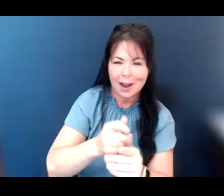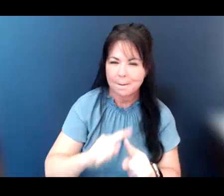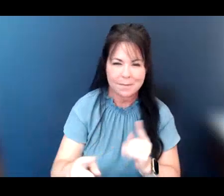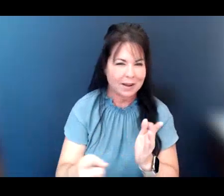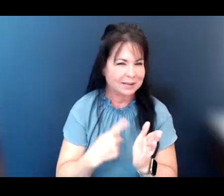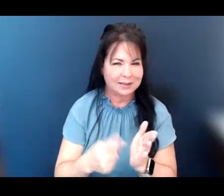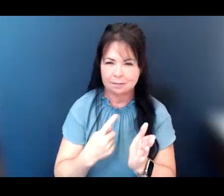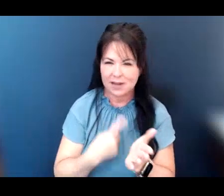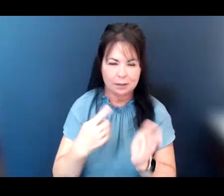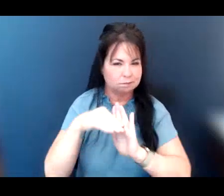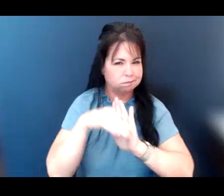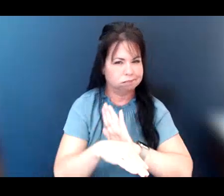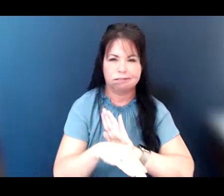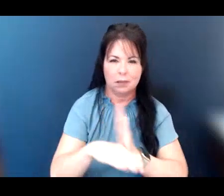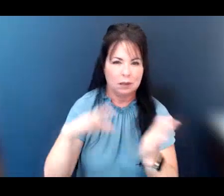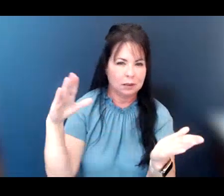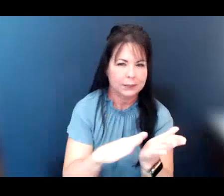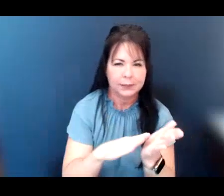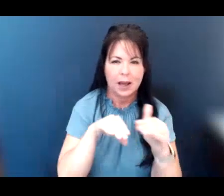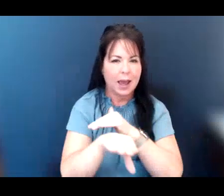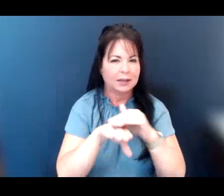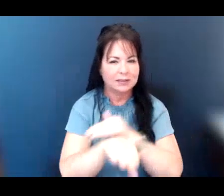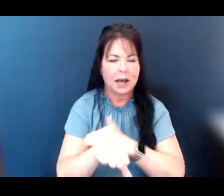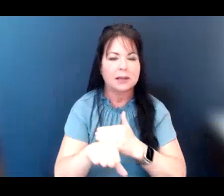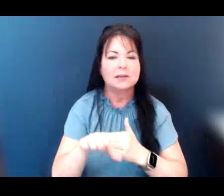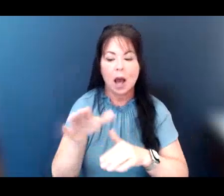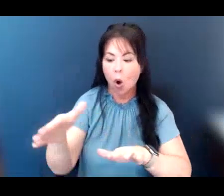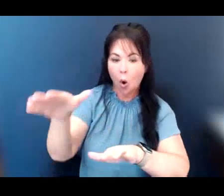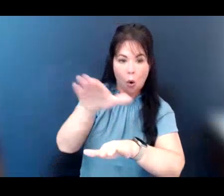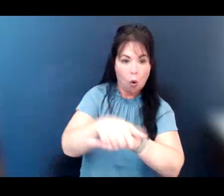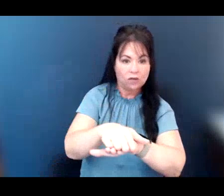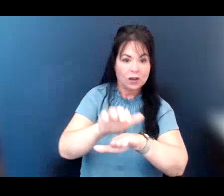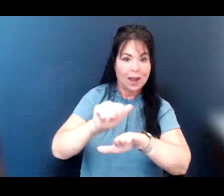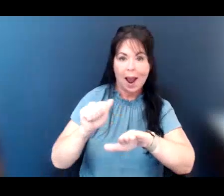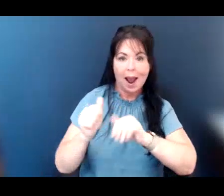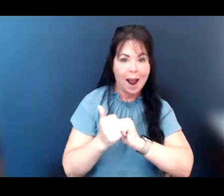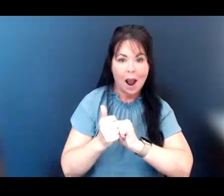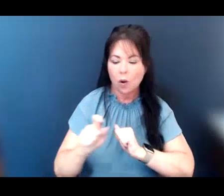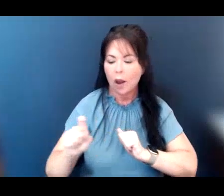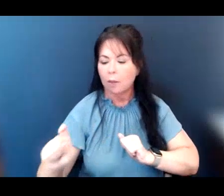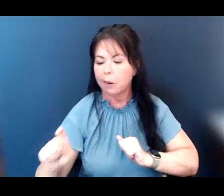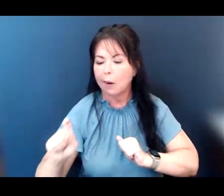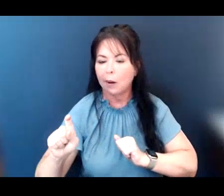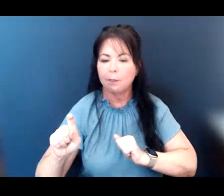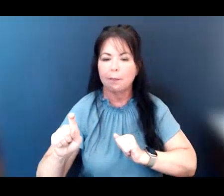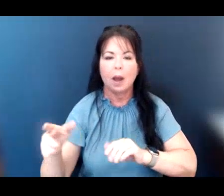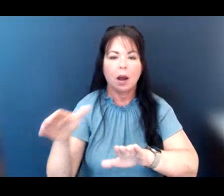An overlay comes from clicking a button that allows you to change, maybe, the font color, the font size, things like that.